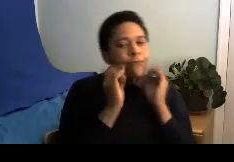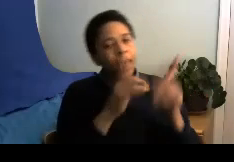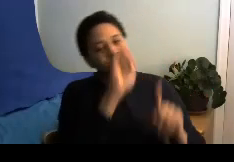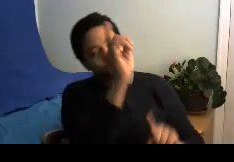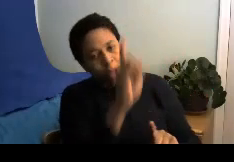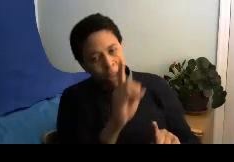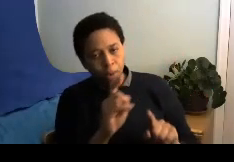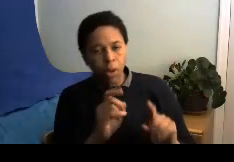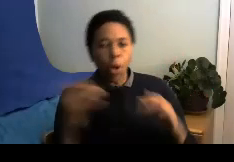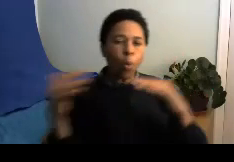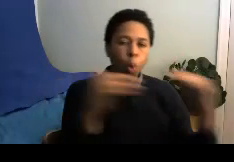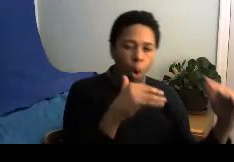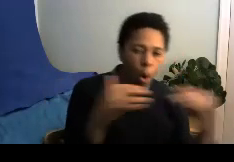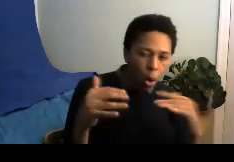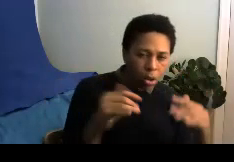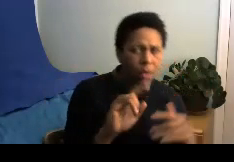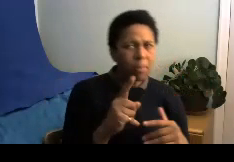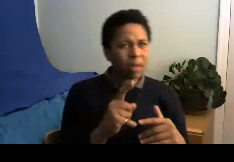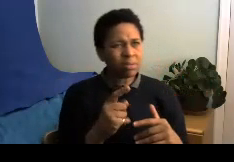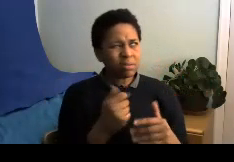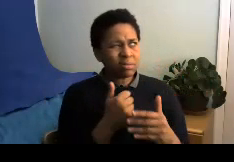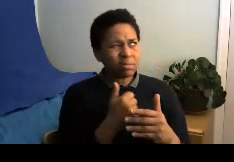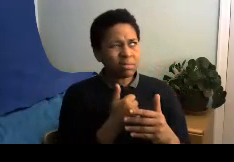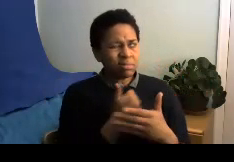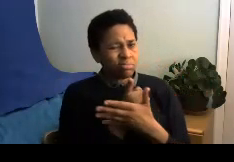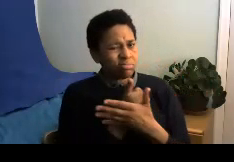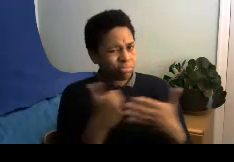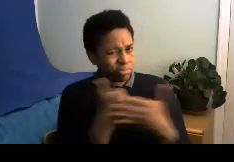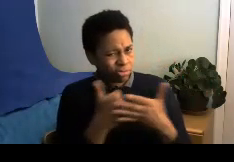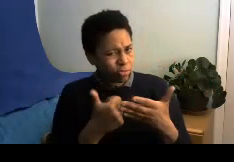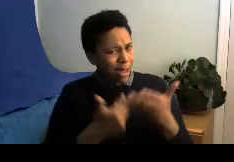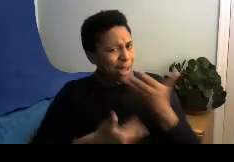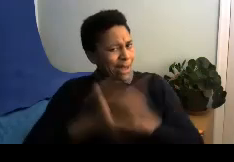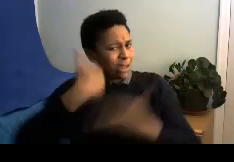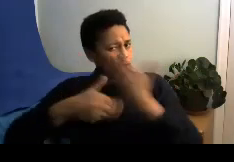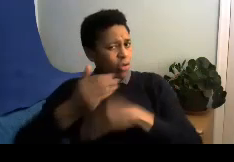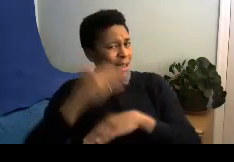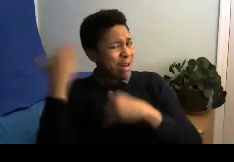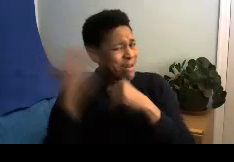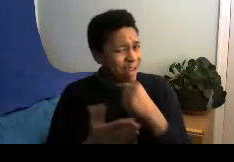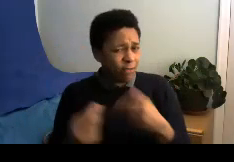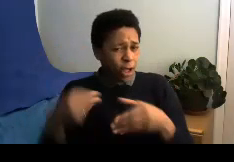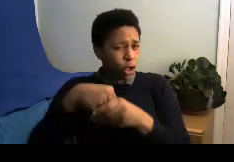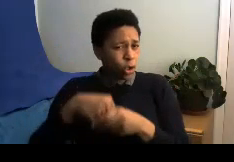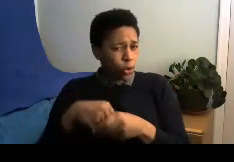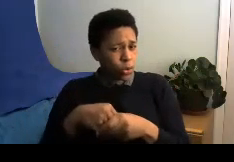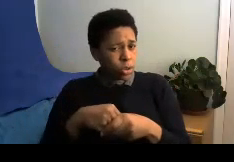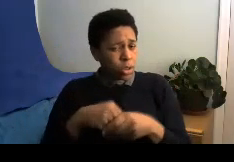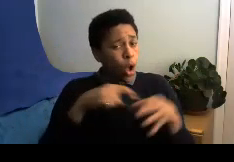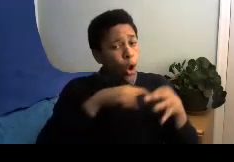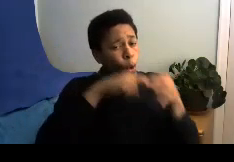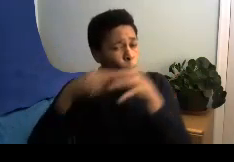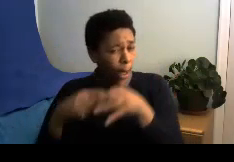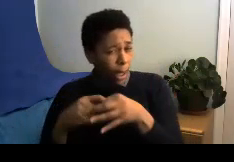don't include queer Black protagonists. Paul: Yeah. Well, that's because there's been so few of us in